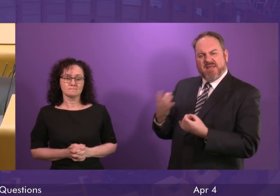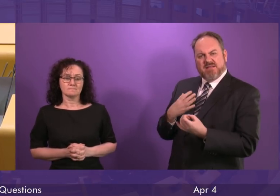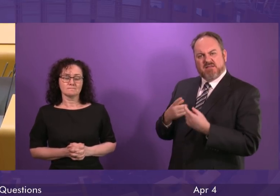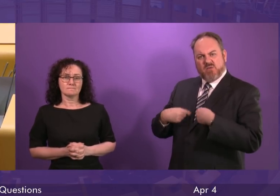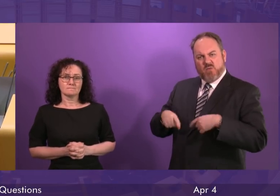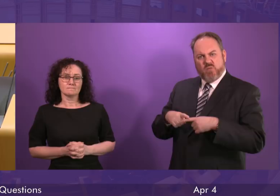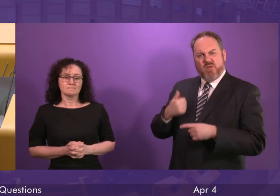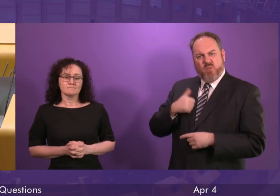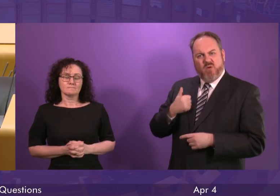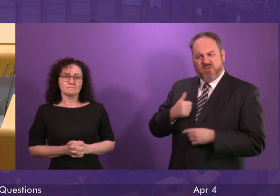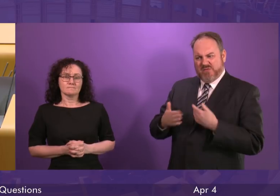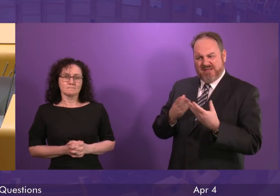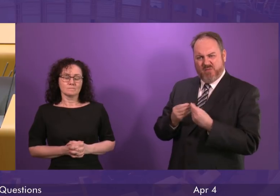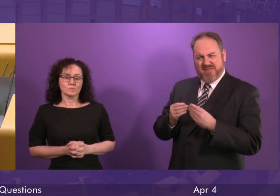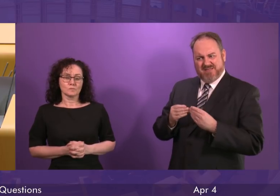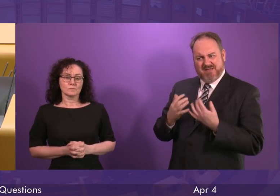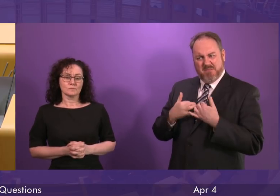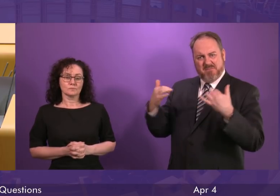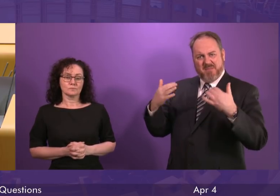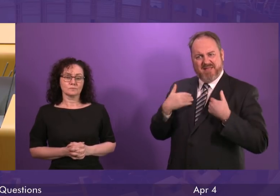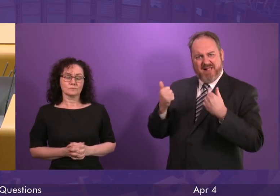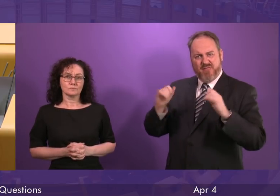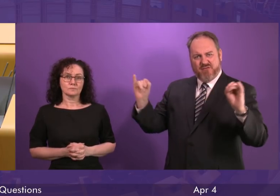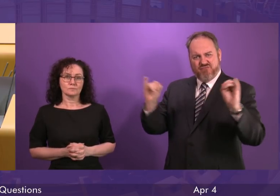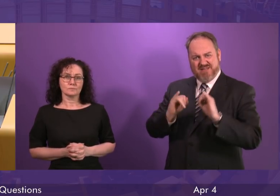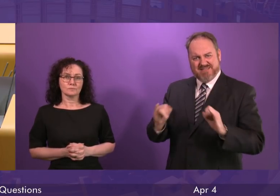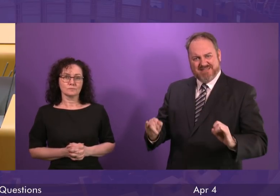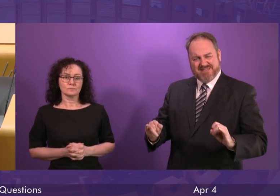for action about this public health crisis. There is a clamour, too, from people with